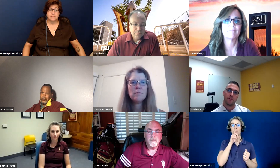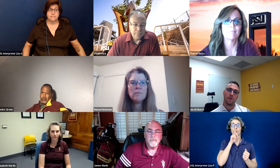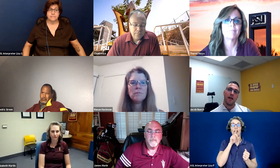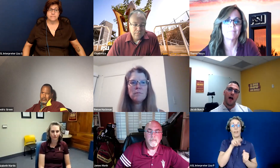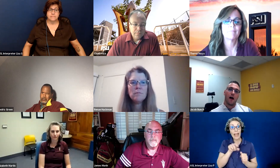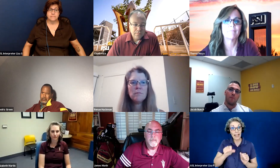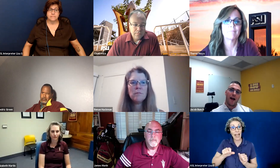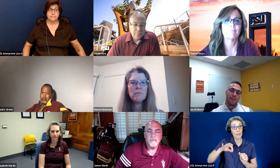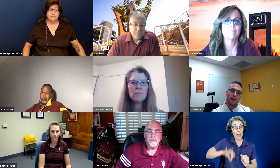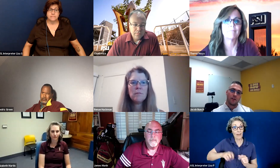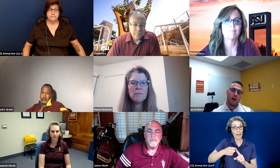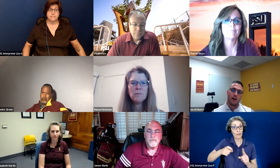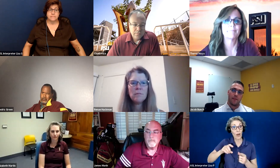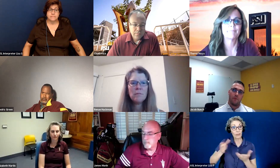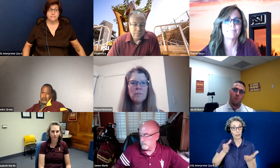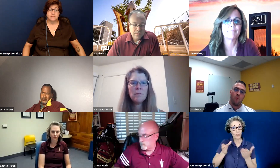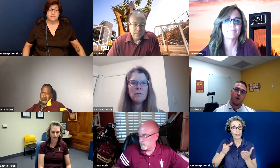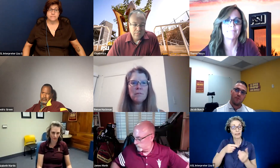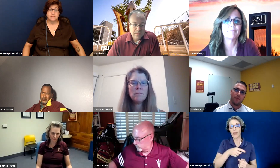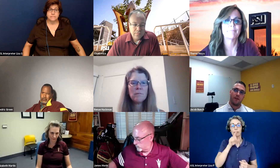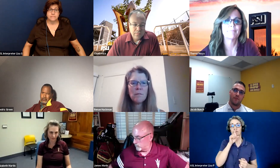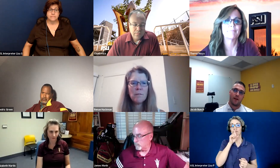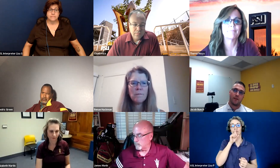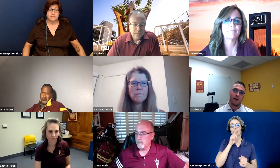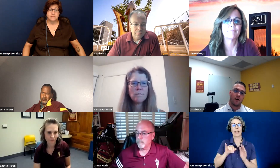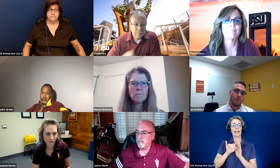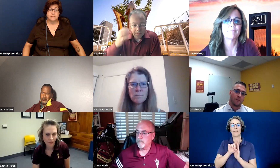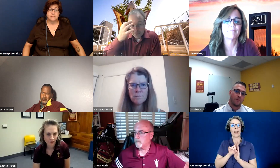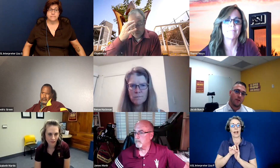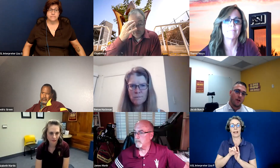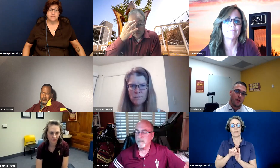So I think one of the things that our office is really good